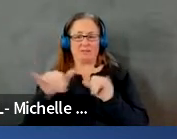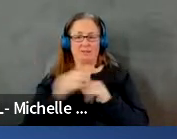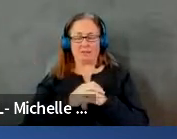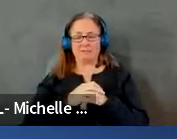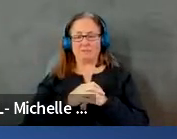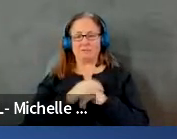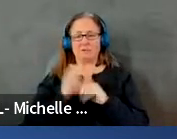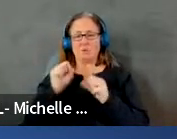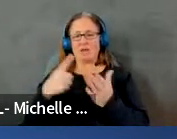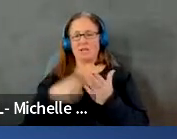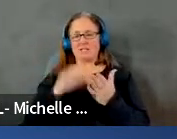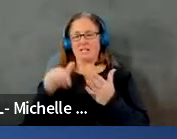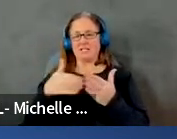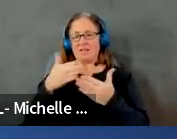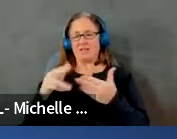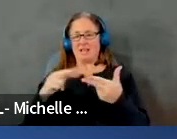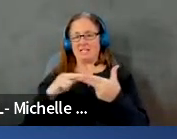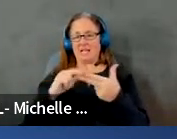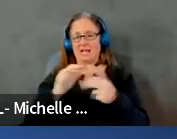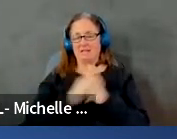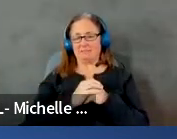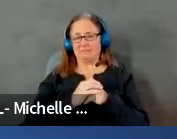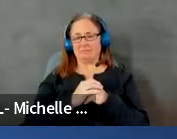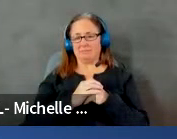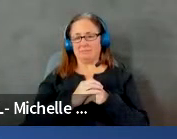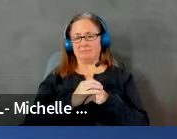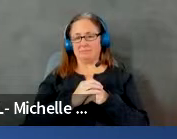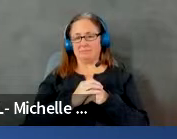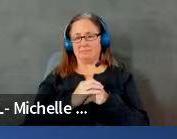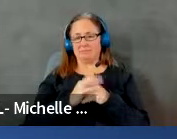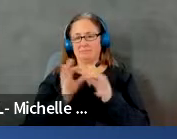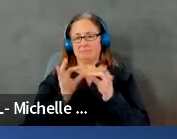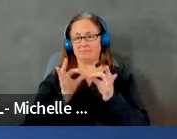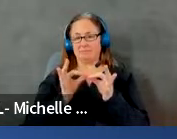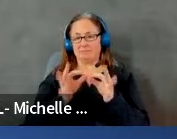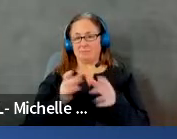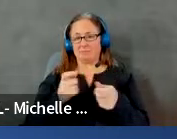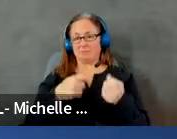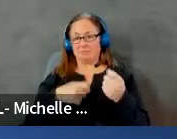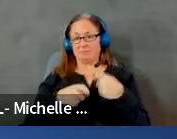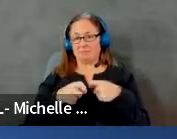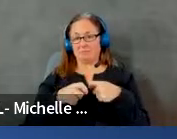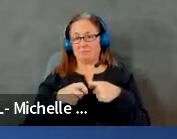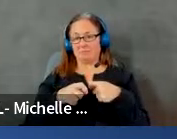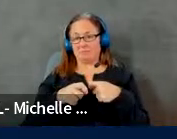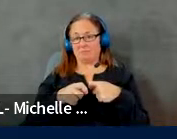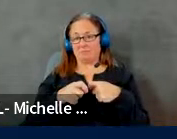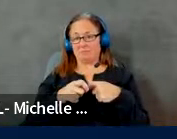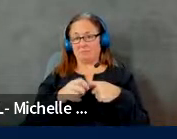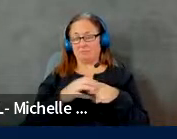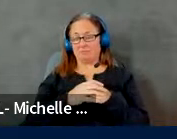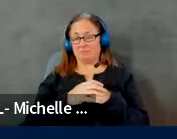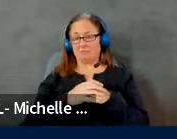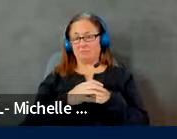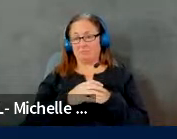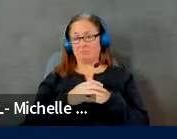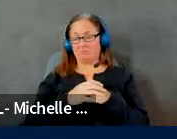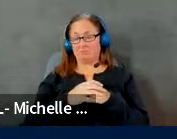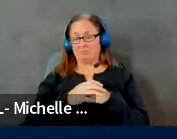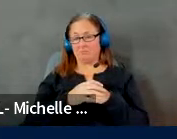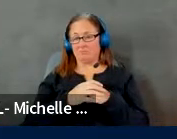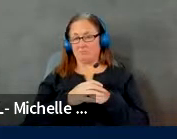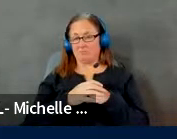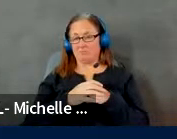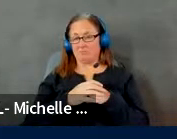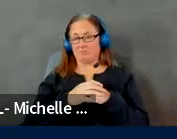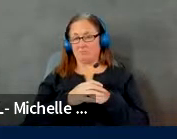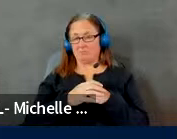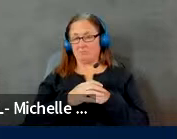go over to the next slide. >> Amy: